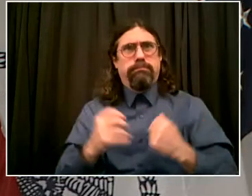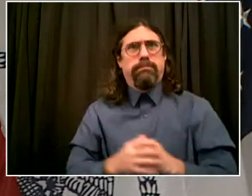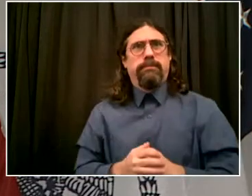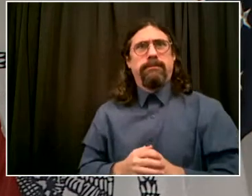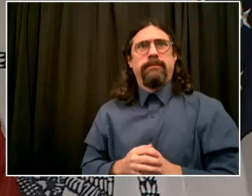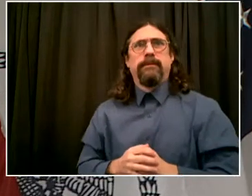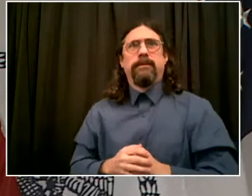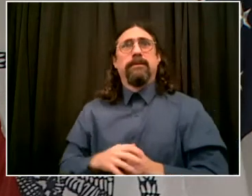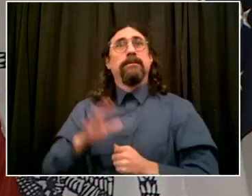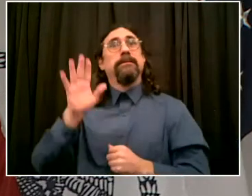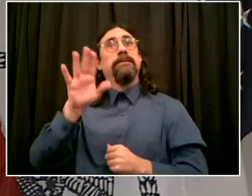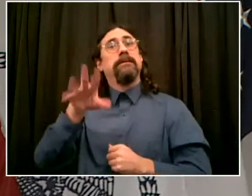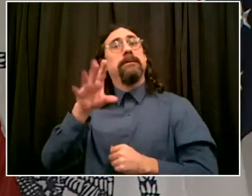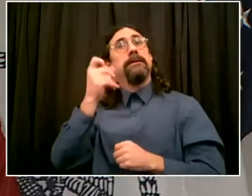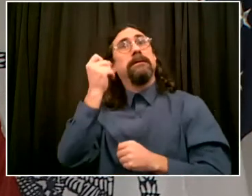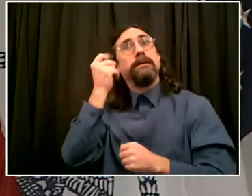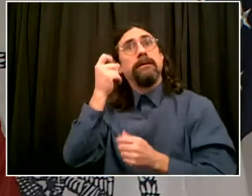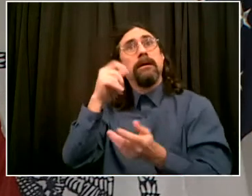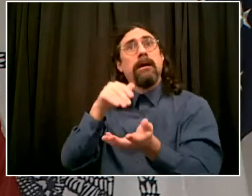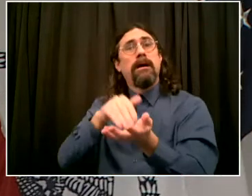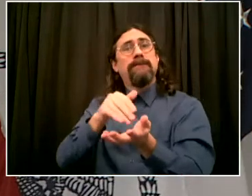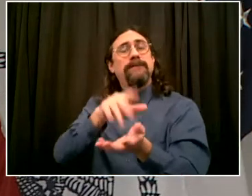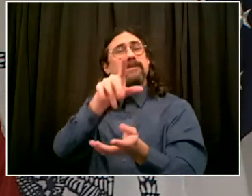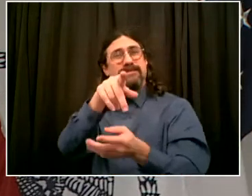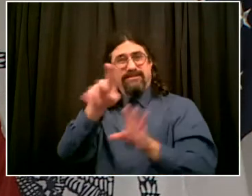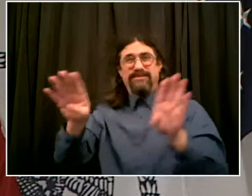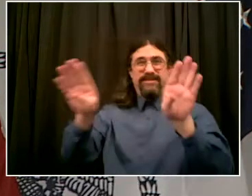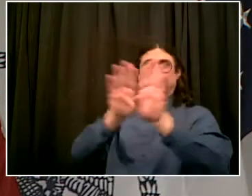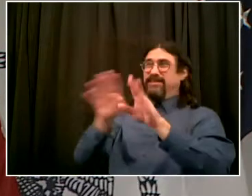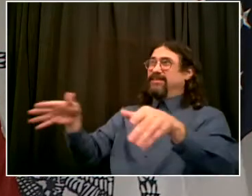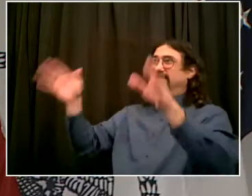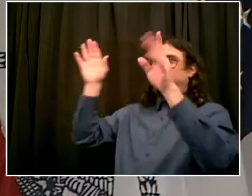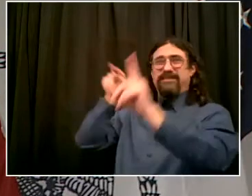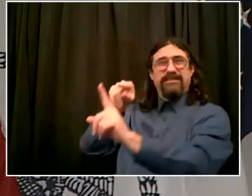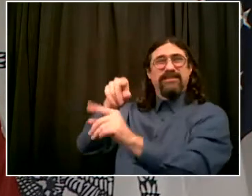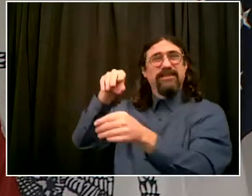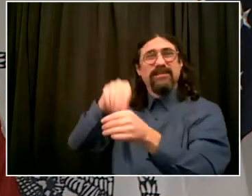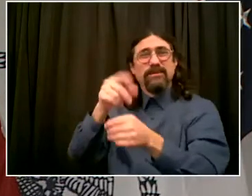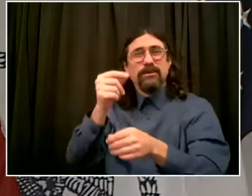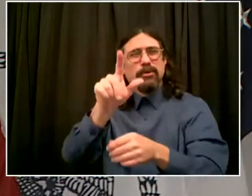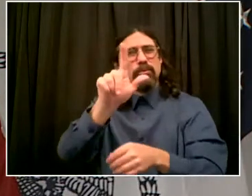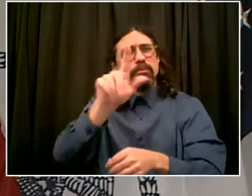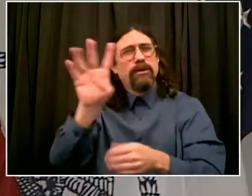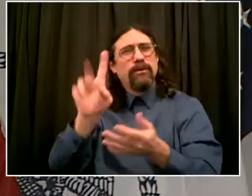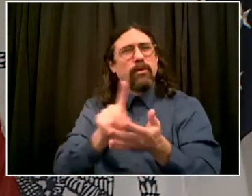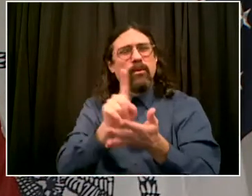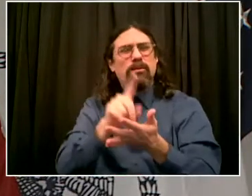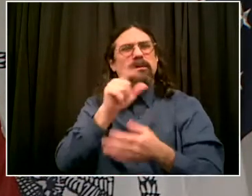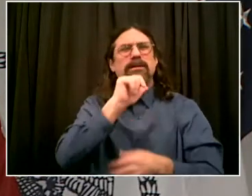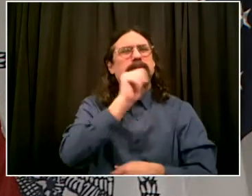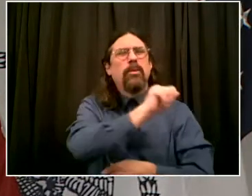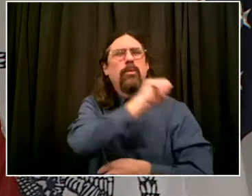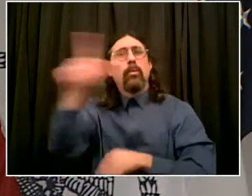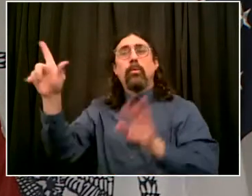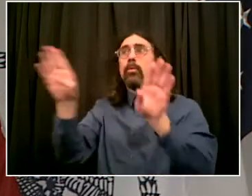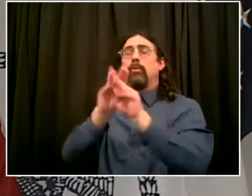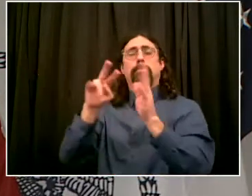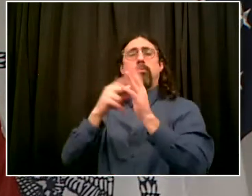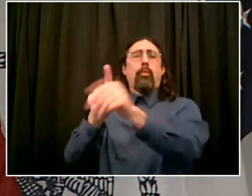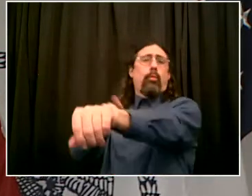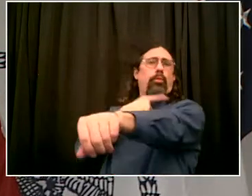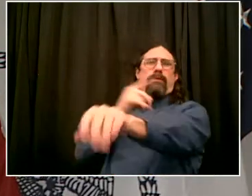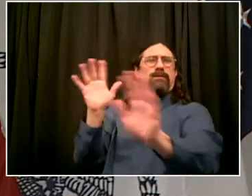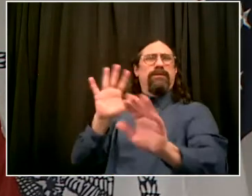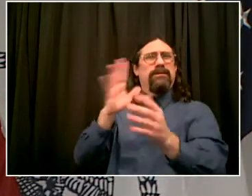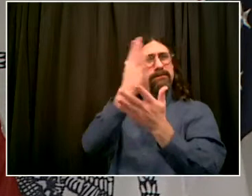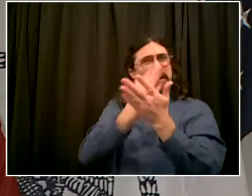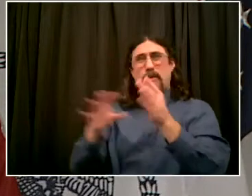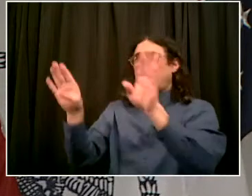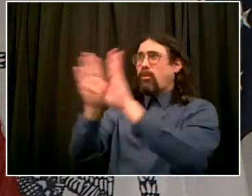RULES CHANGE